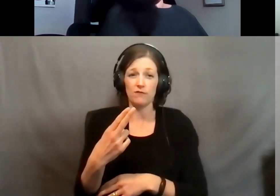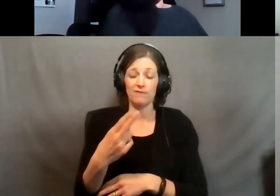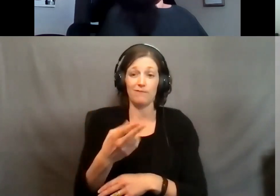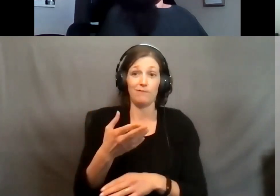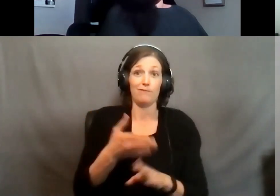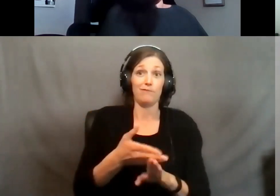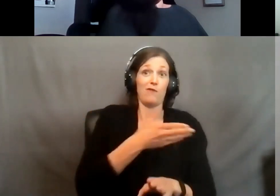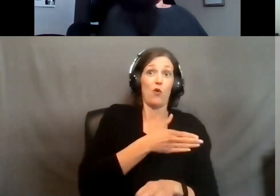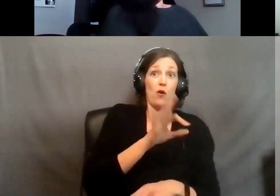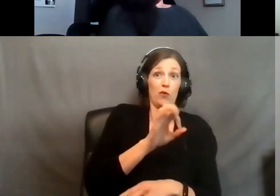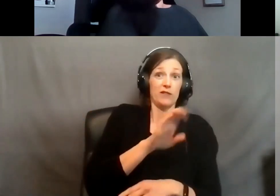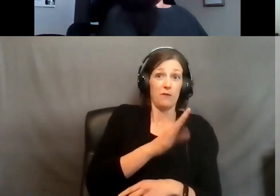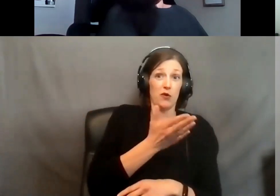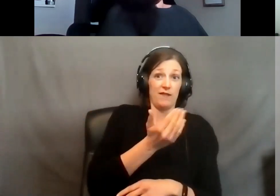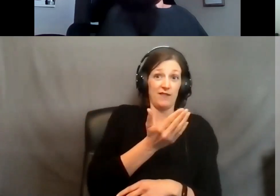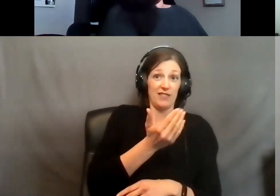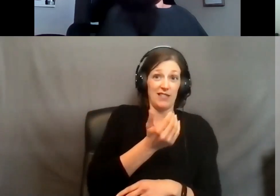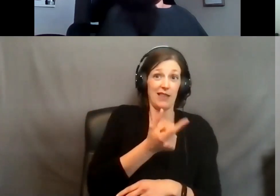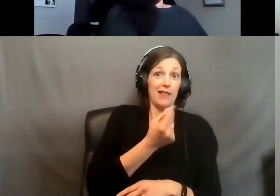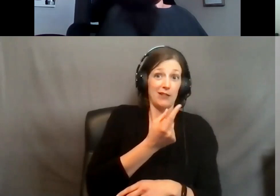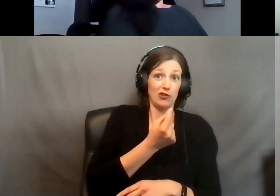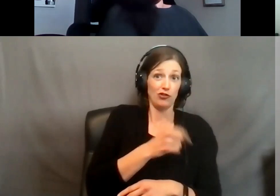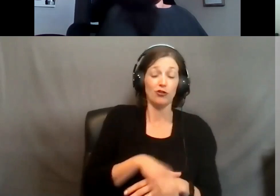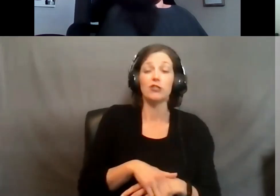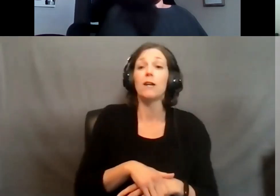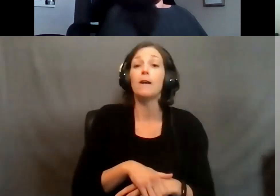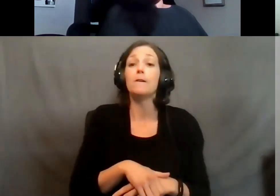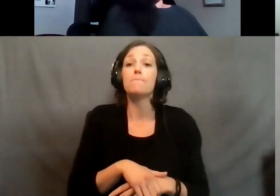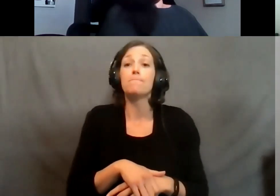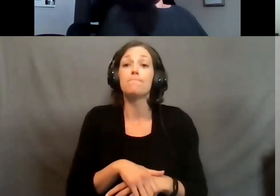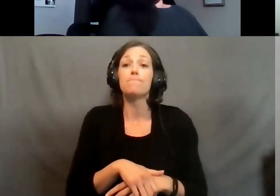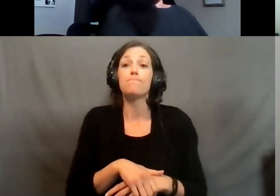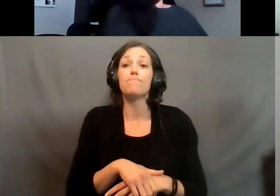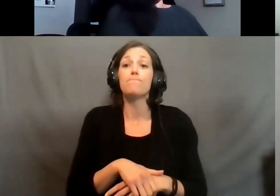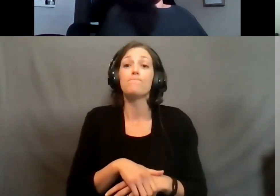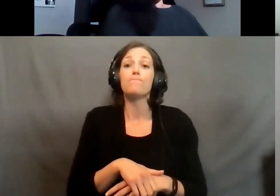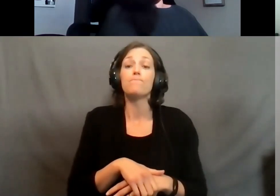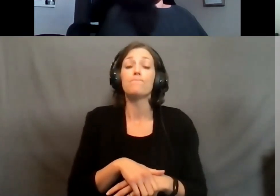last year . 13:10:44 Or shift roles if